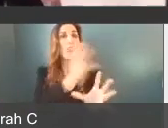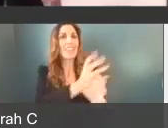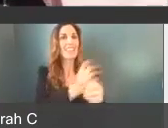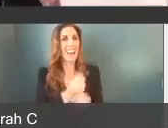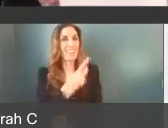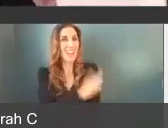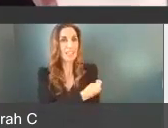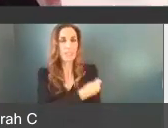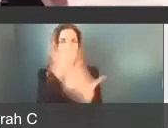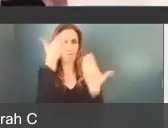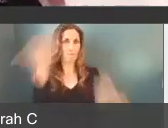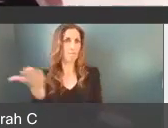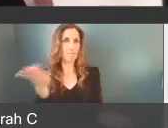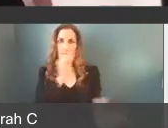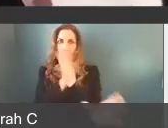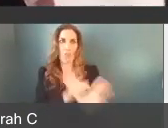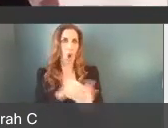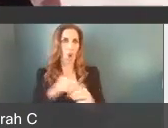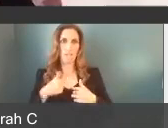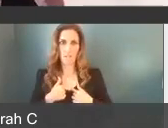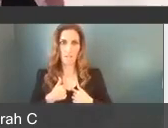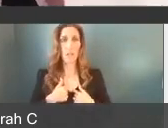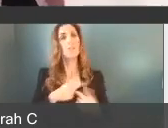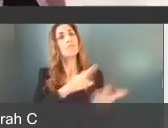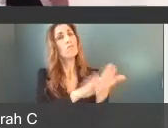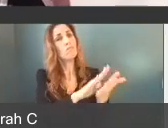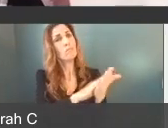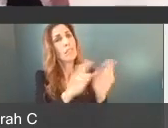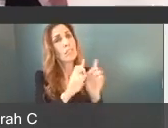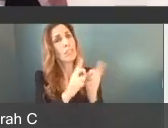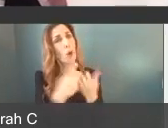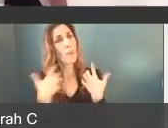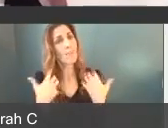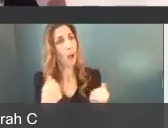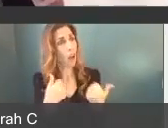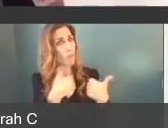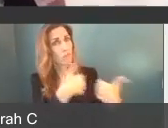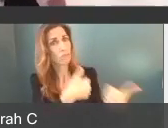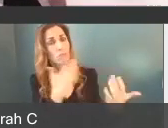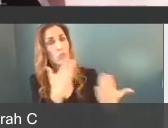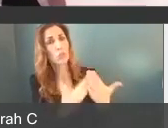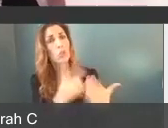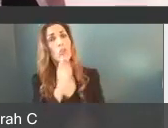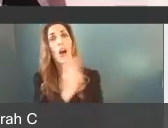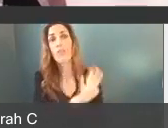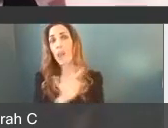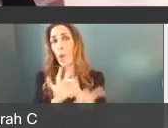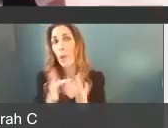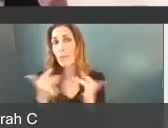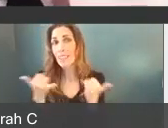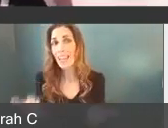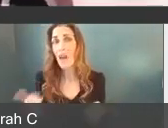I do want to commend the Department of Health. They have, on their website now, they do have a